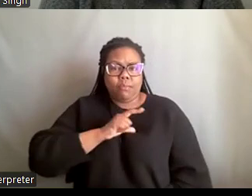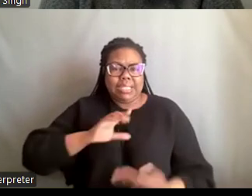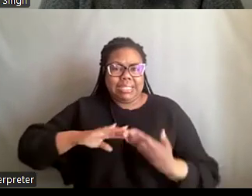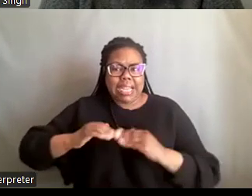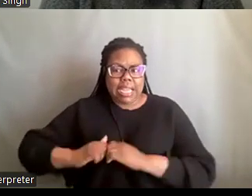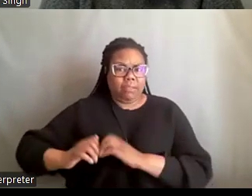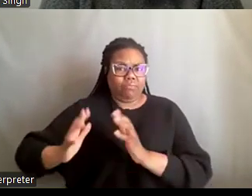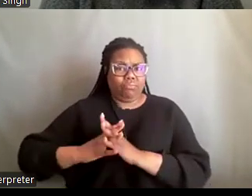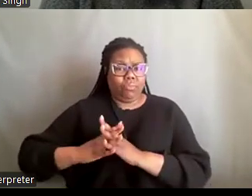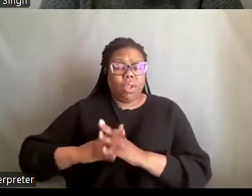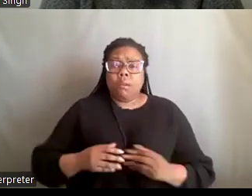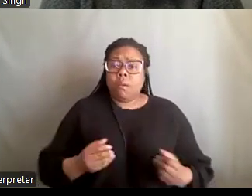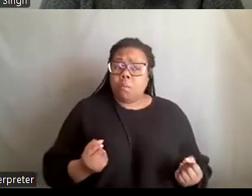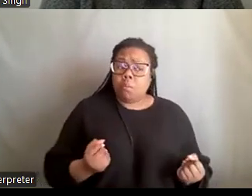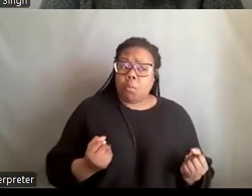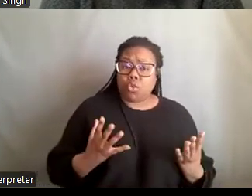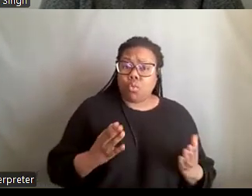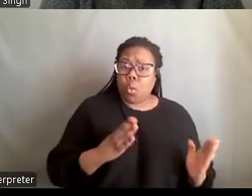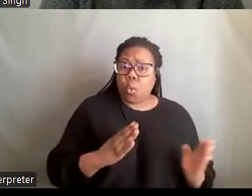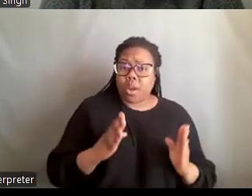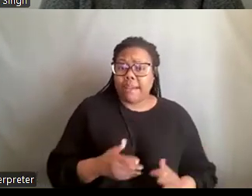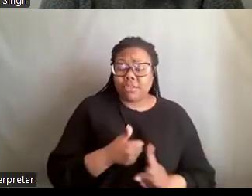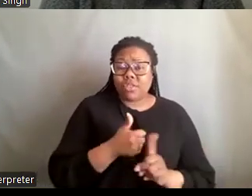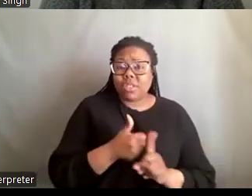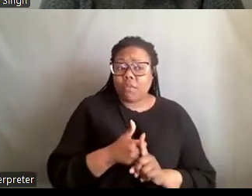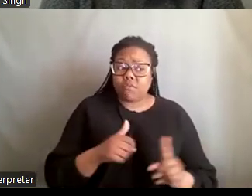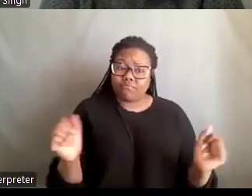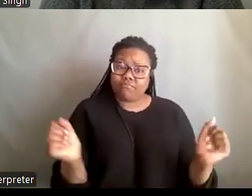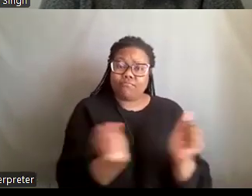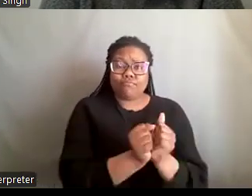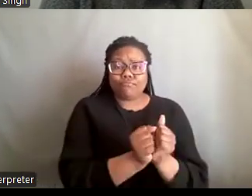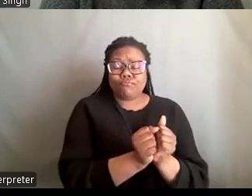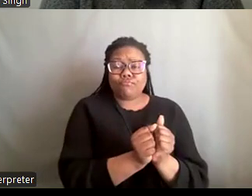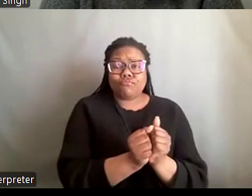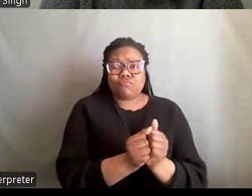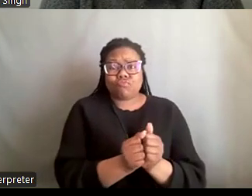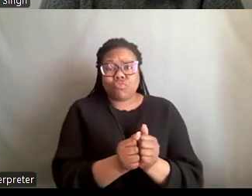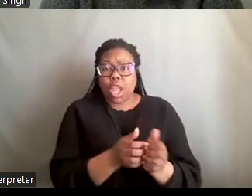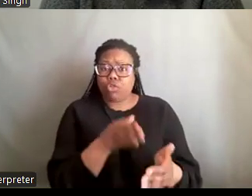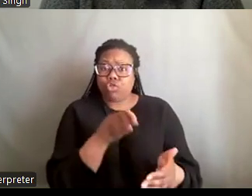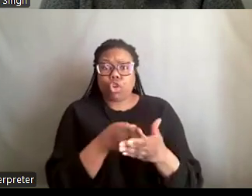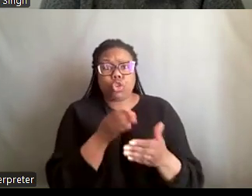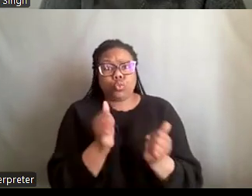Here in Atlanta we've done a lot of work organizing against the construction of cop city. Multiple cop city organizers